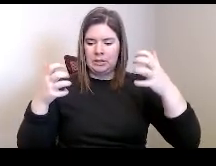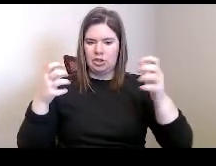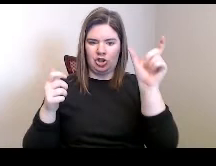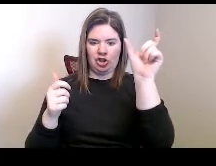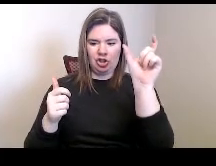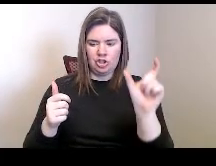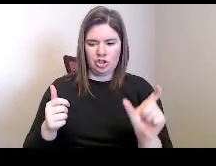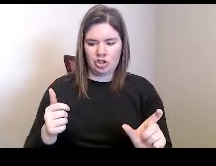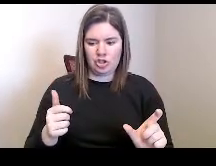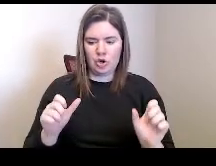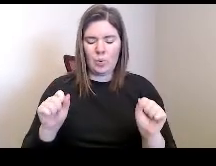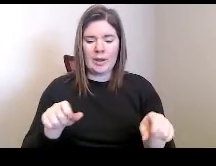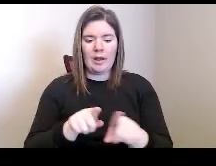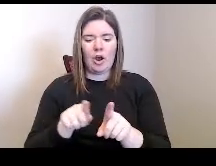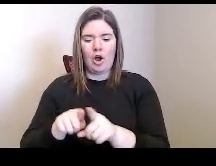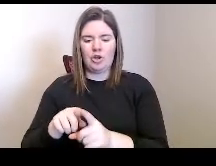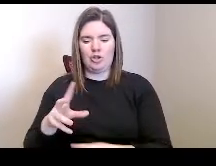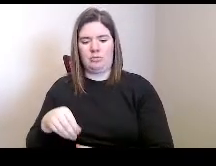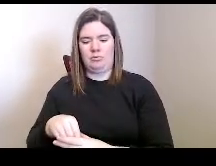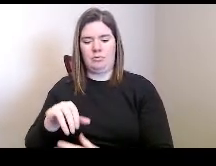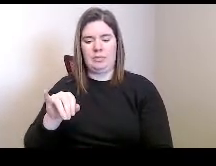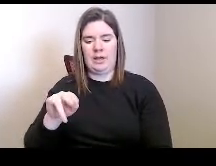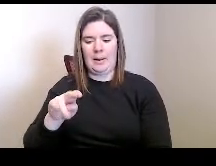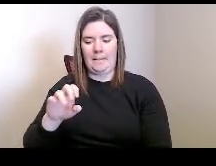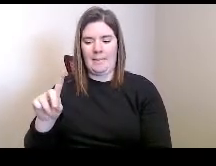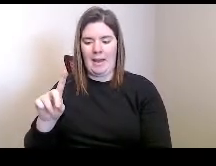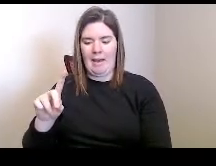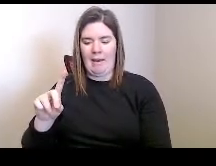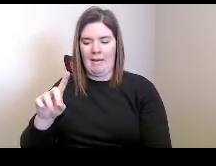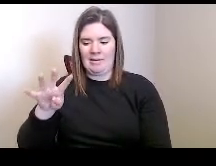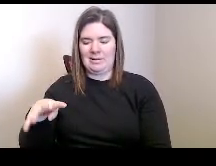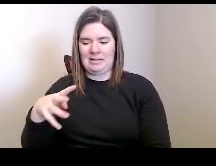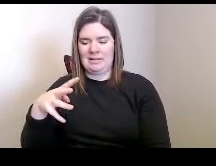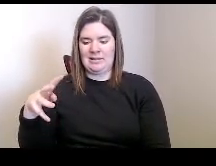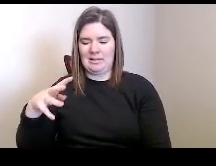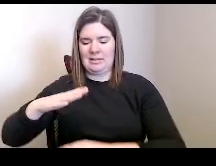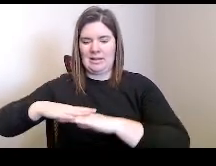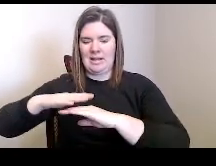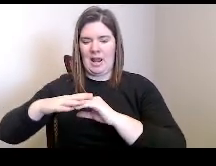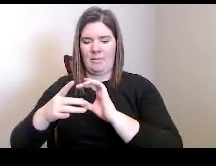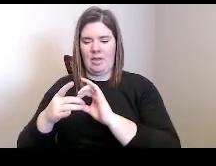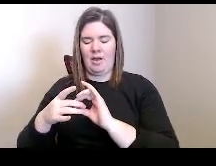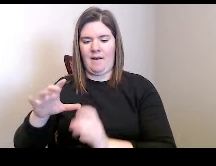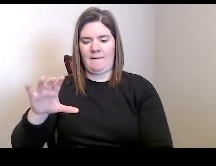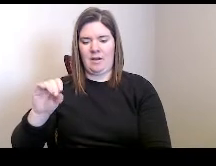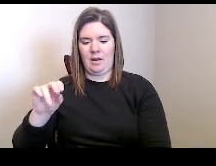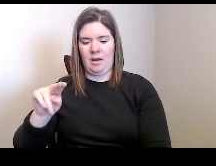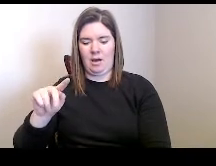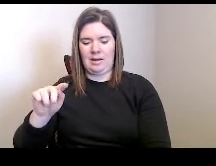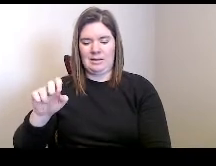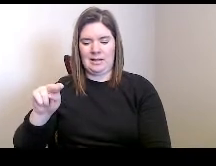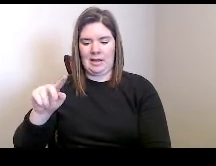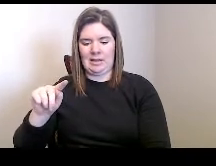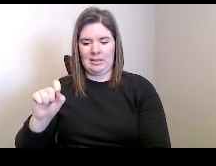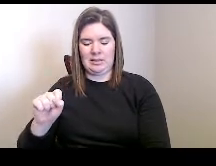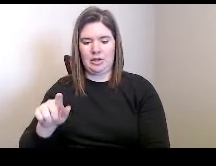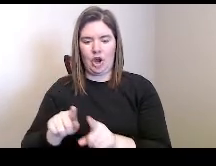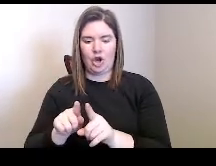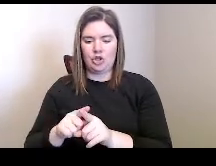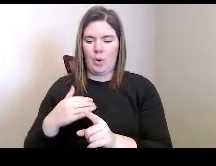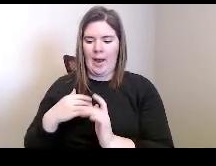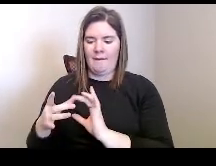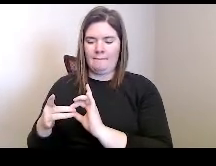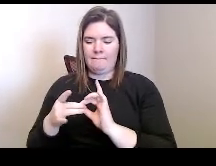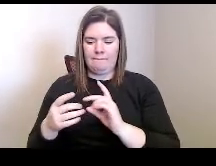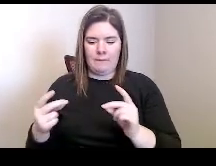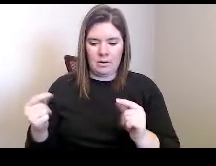of contents and navigate the document quickly by following links to your document structure.